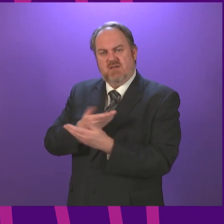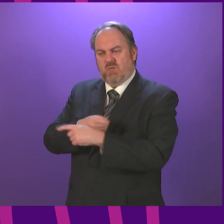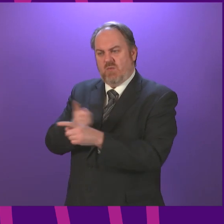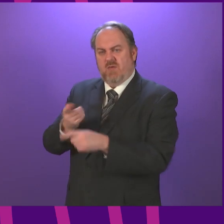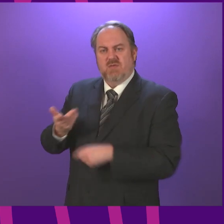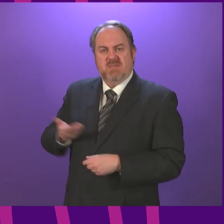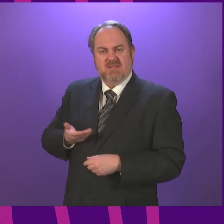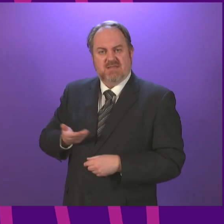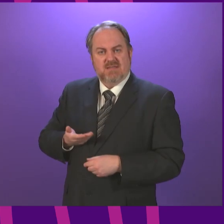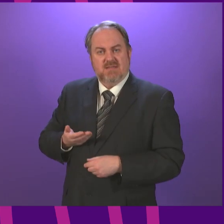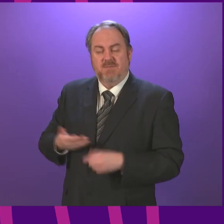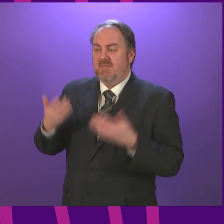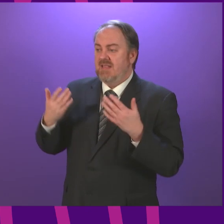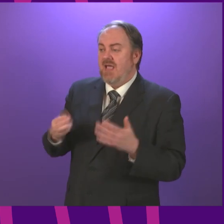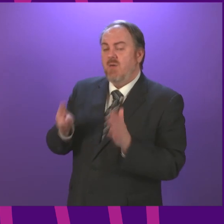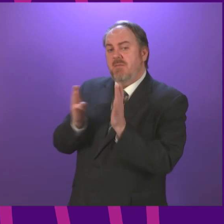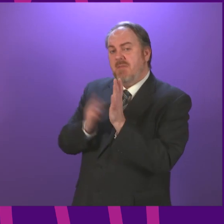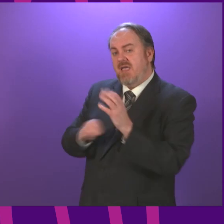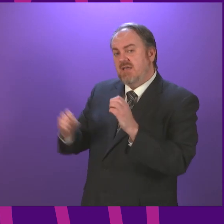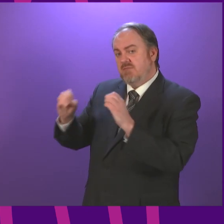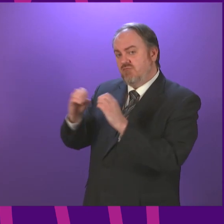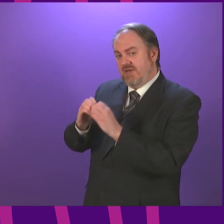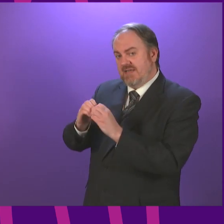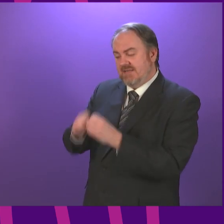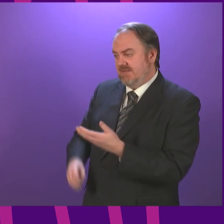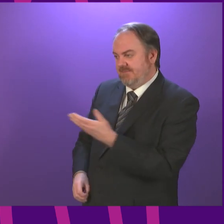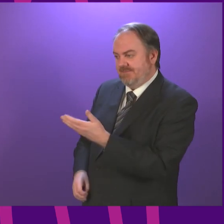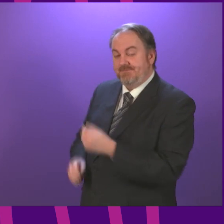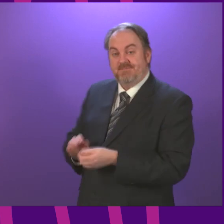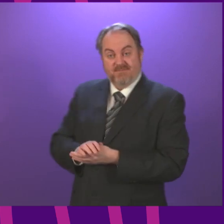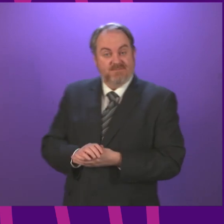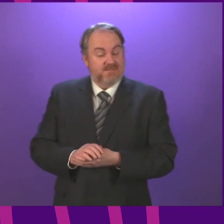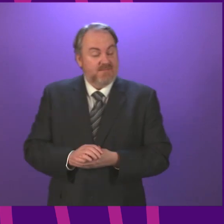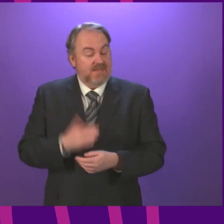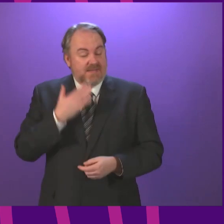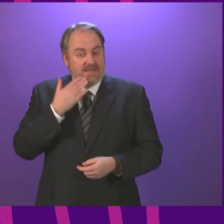Miles Briggs (Lothian) (Con): I have been contacted by a number of constituents